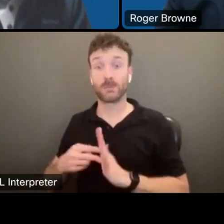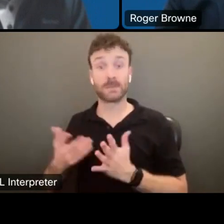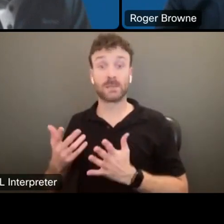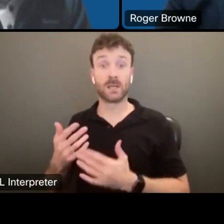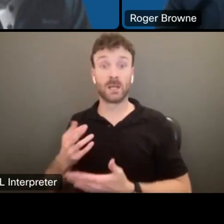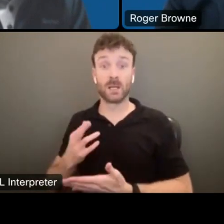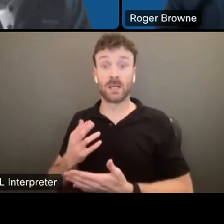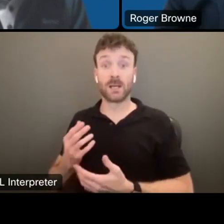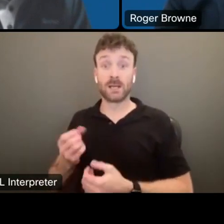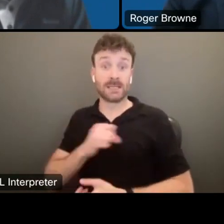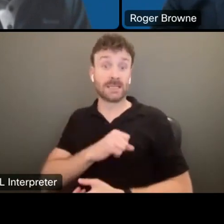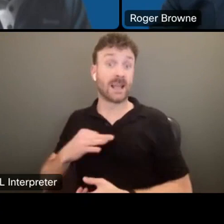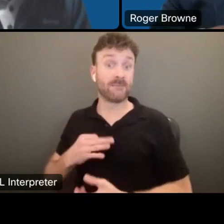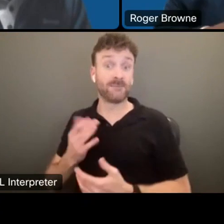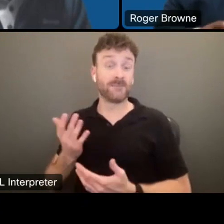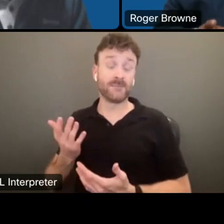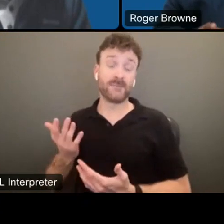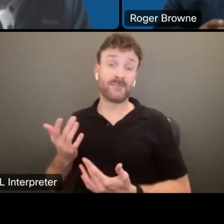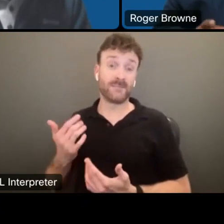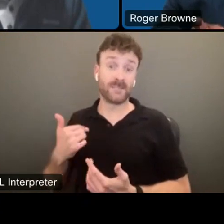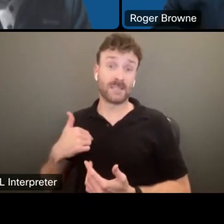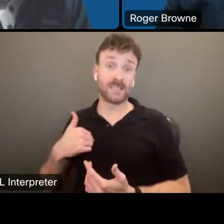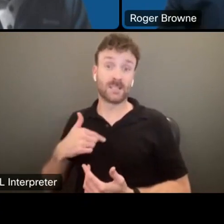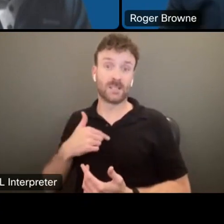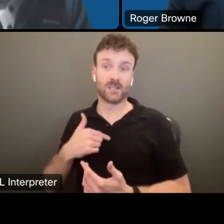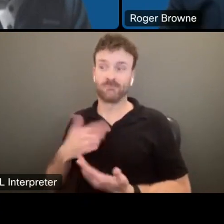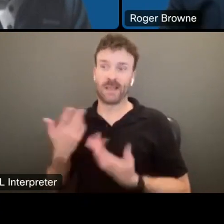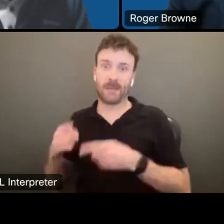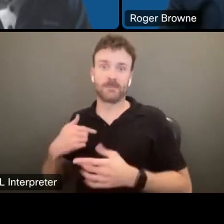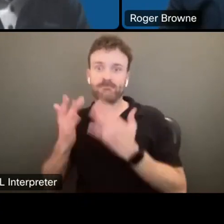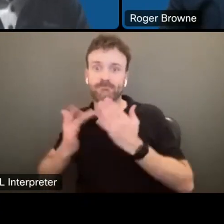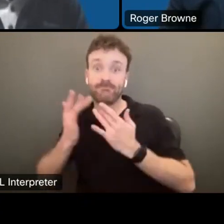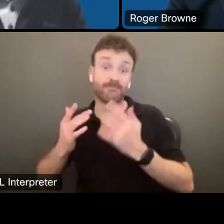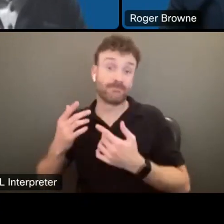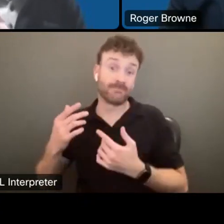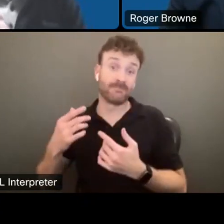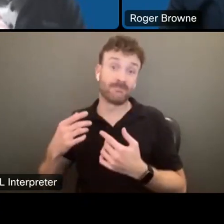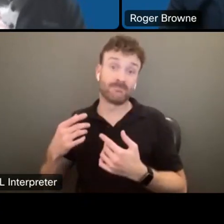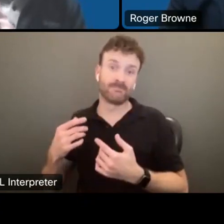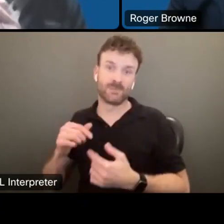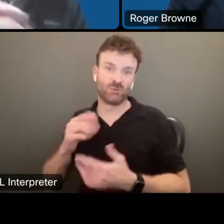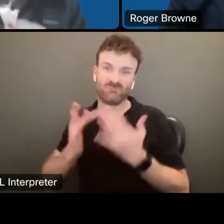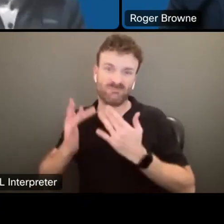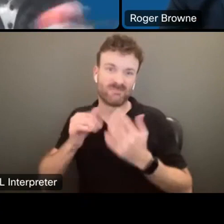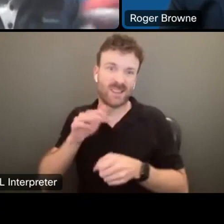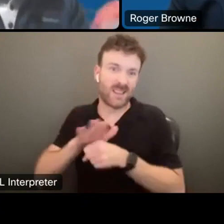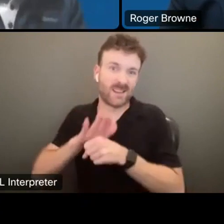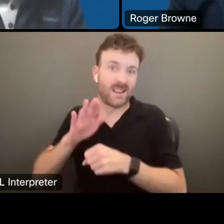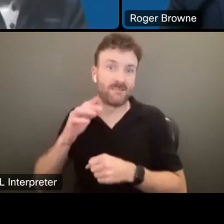of view, despite the various roles and responsibilities, not having enough staff to basically stay on top of things.